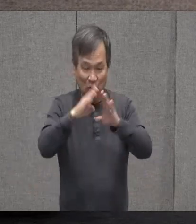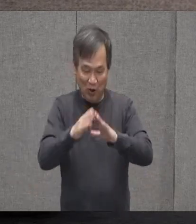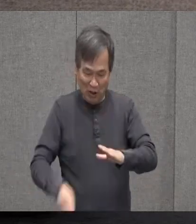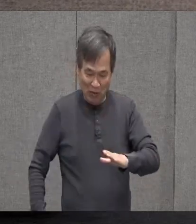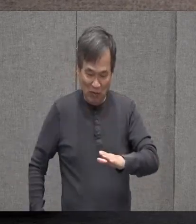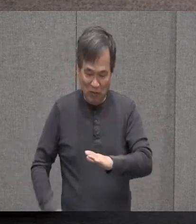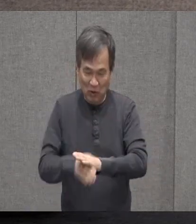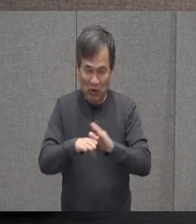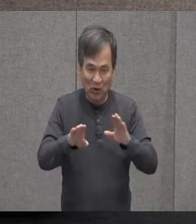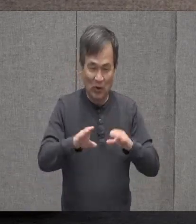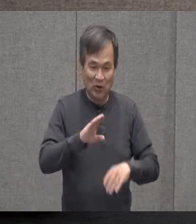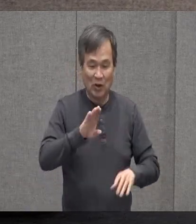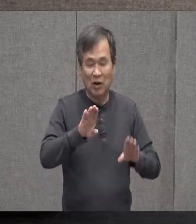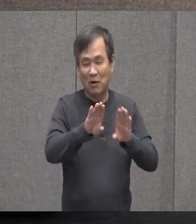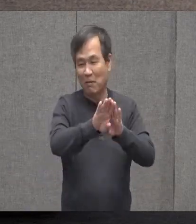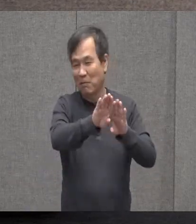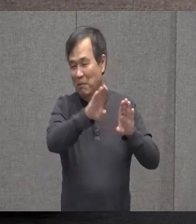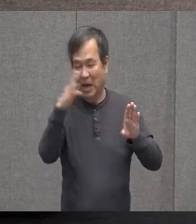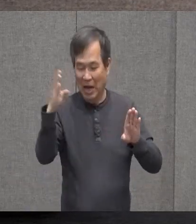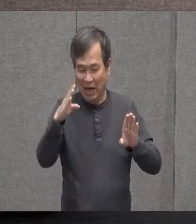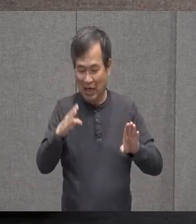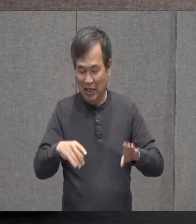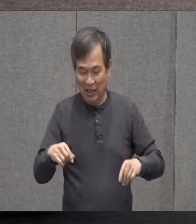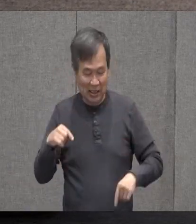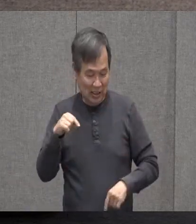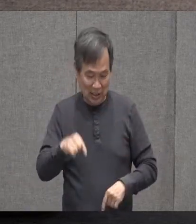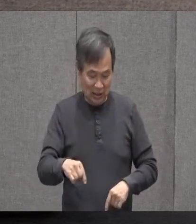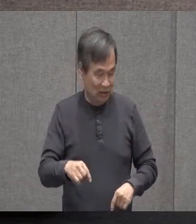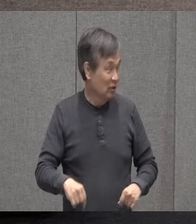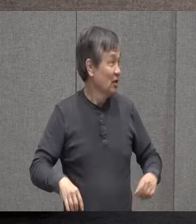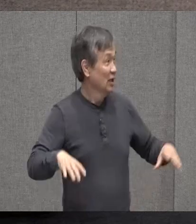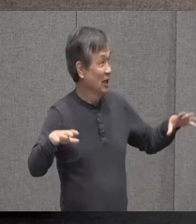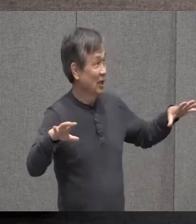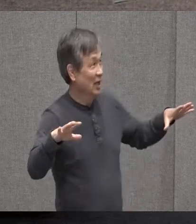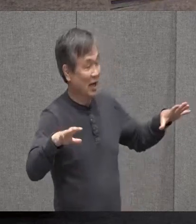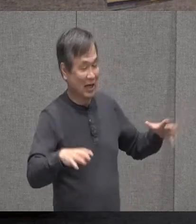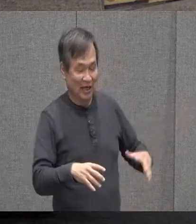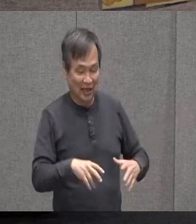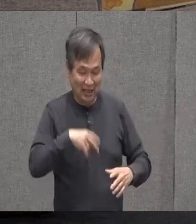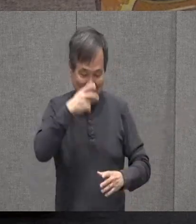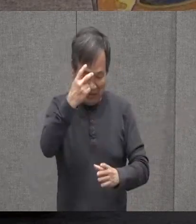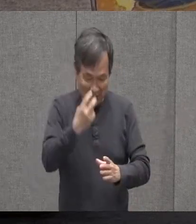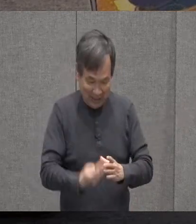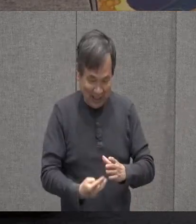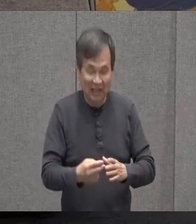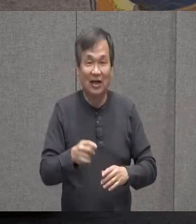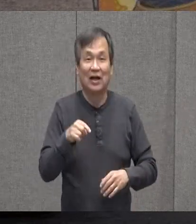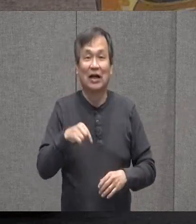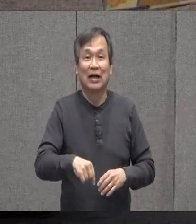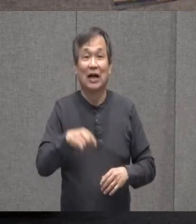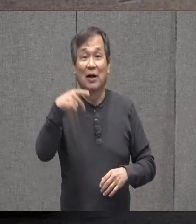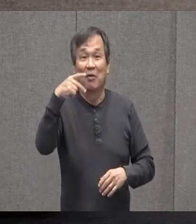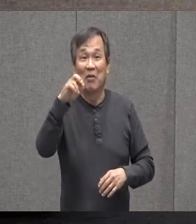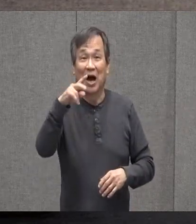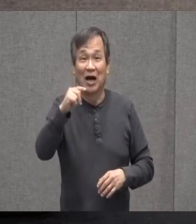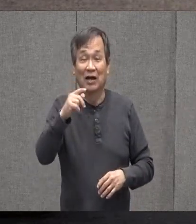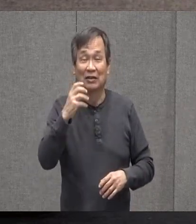Bang! Mrs. Haktak was so startled that she lost her balance and she fell into the pot. (gasps)